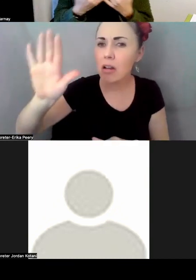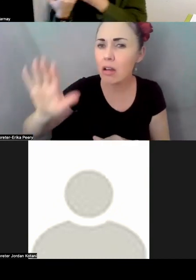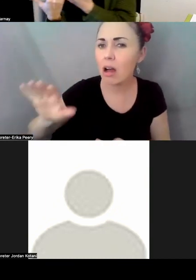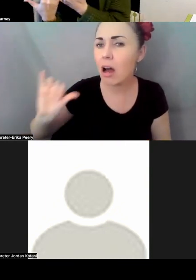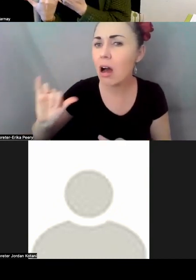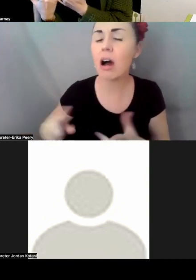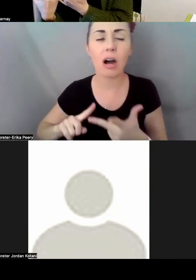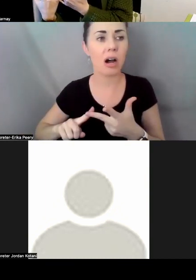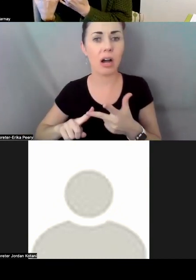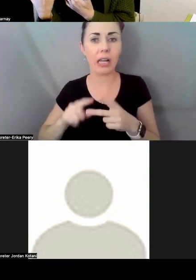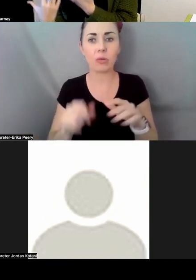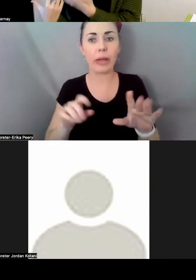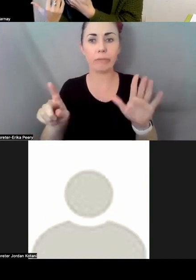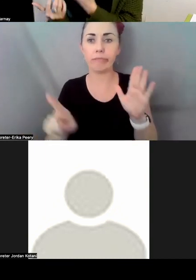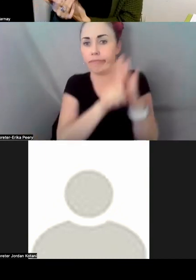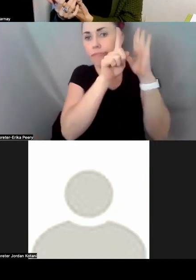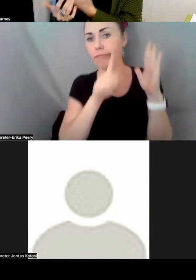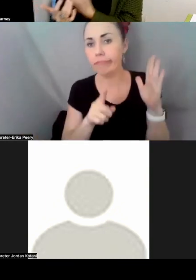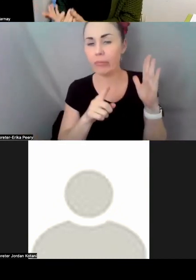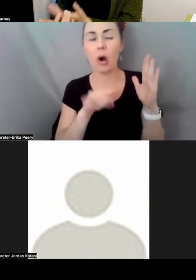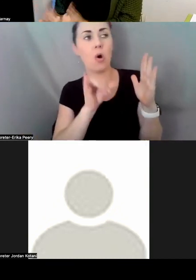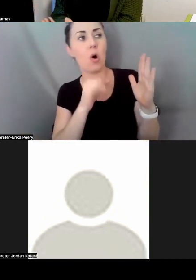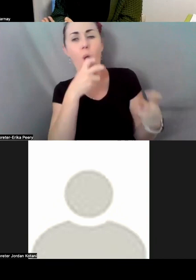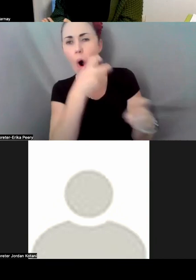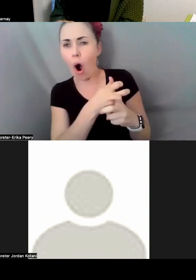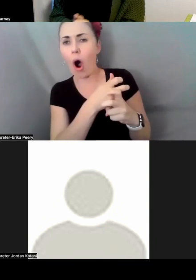because we can bump into them and know that that is a hard solid surface.